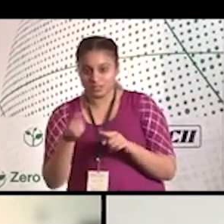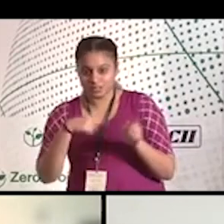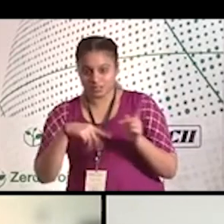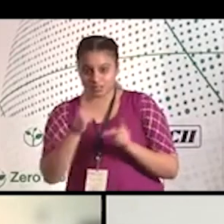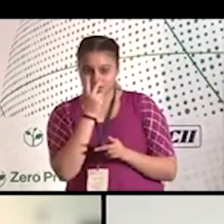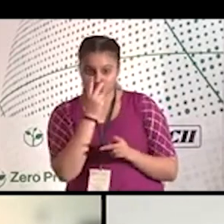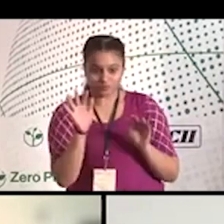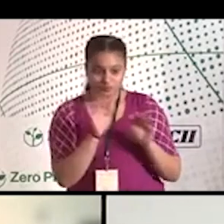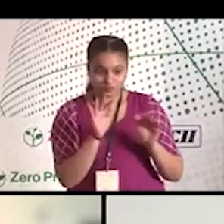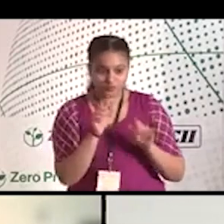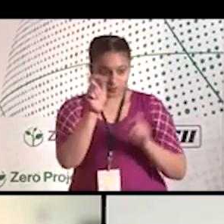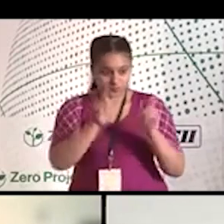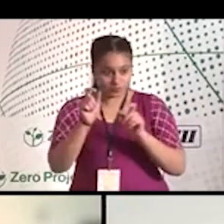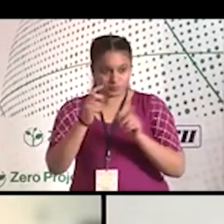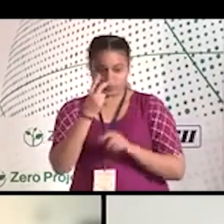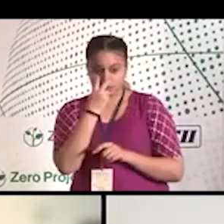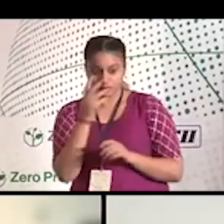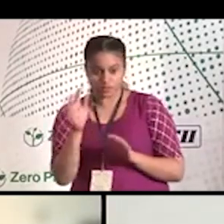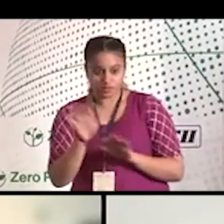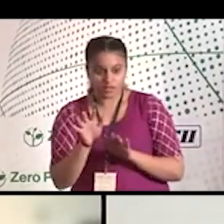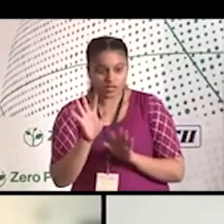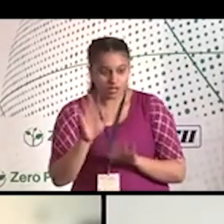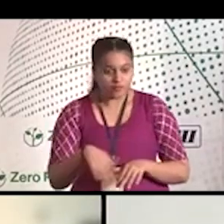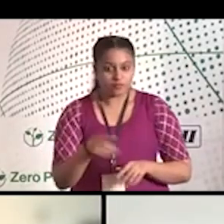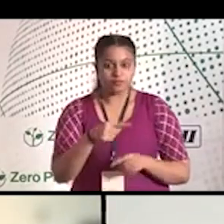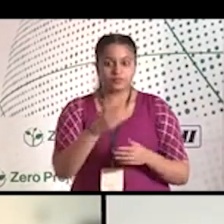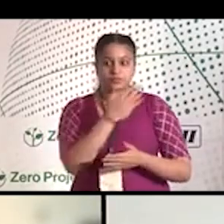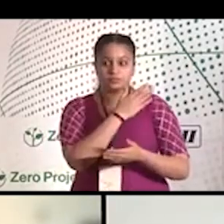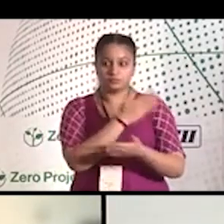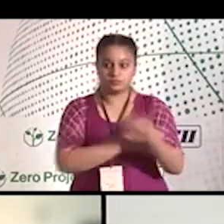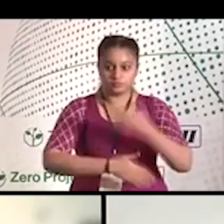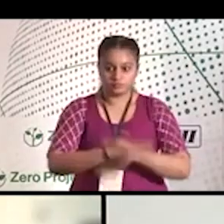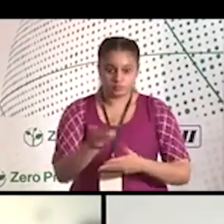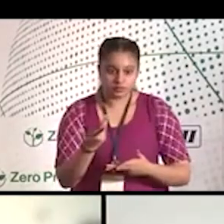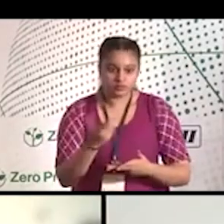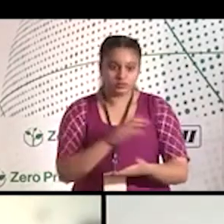versus hearing impaired versus physically mobility challenges.